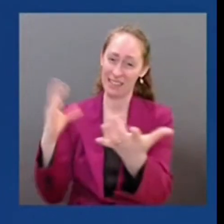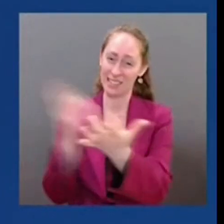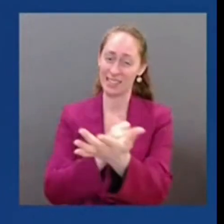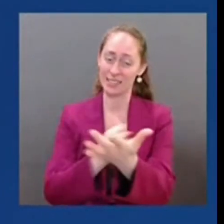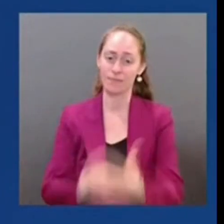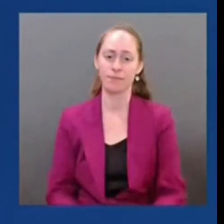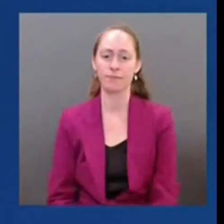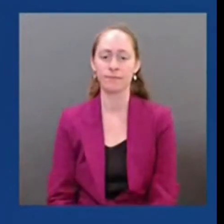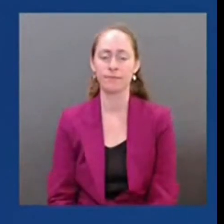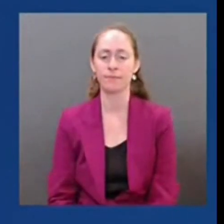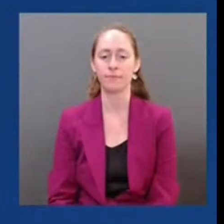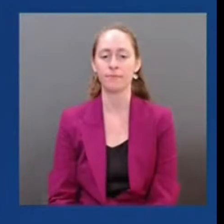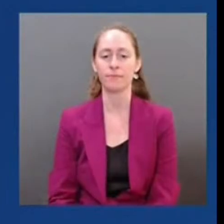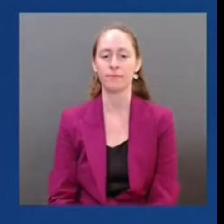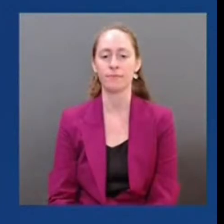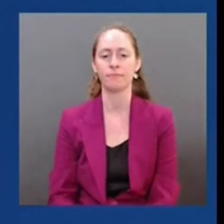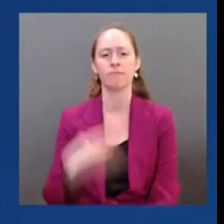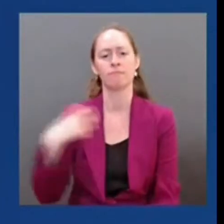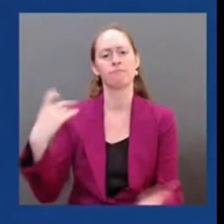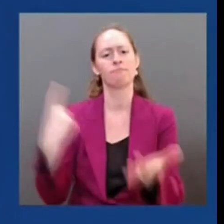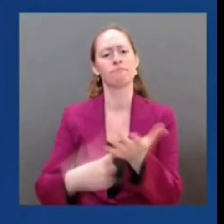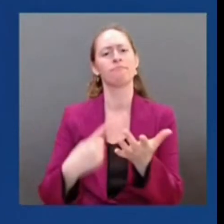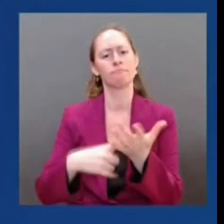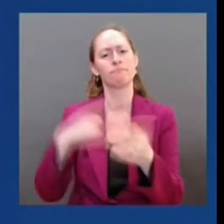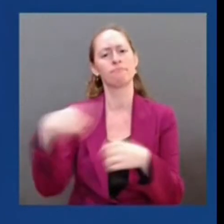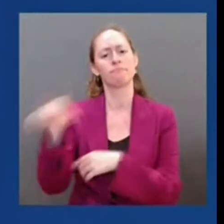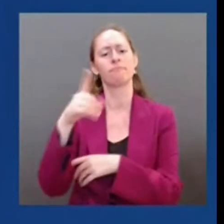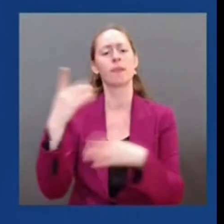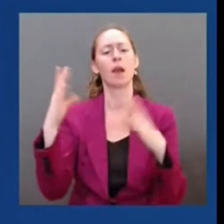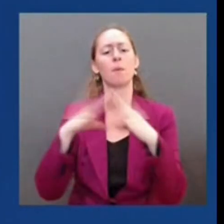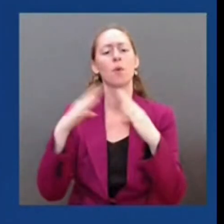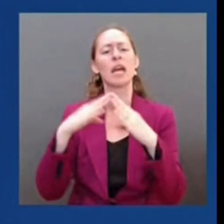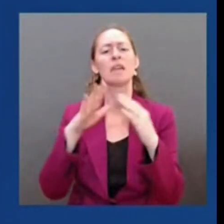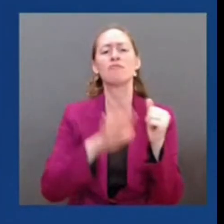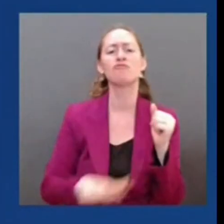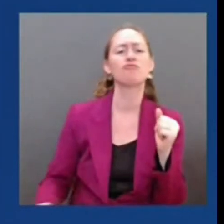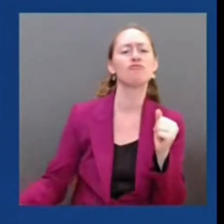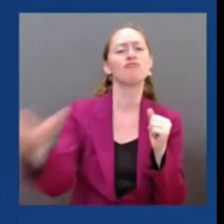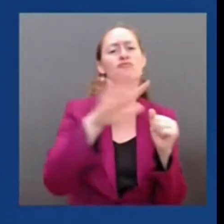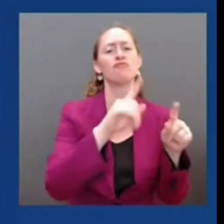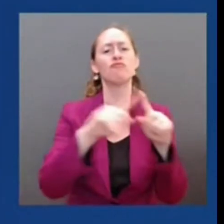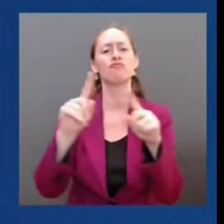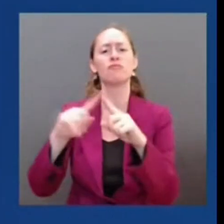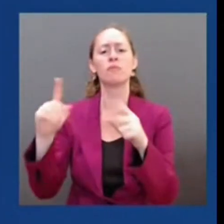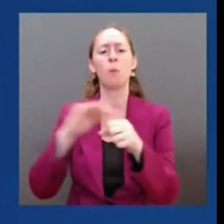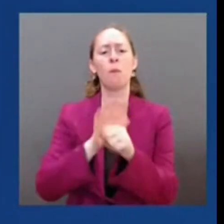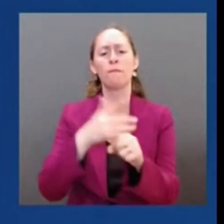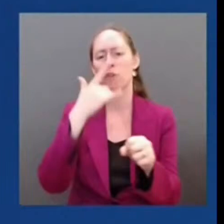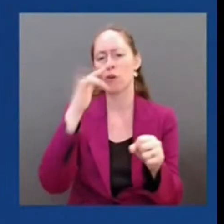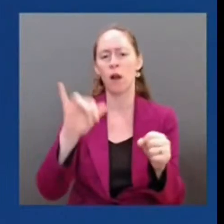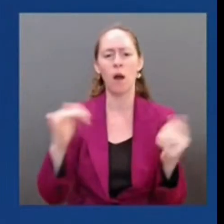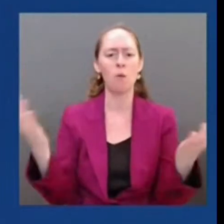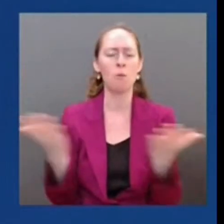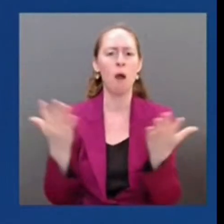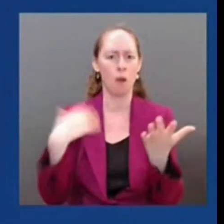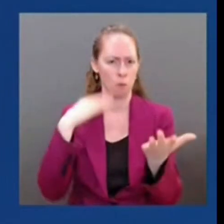THE TIME TO GET ONE. LET ME CLOSE WITH A BRIEF WORD ON COVID-19 COMMUNITY LEVELS.